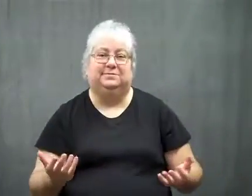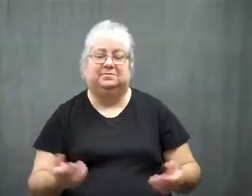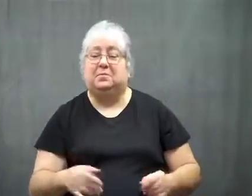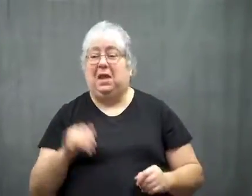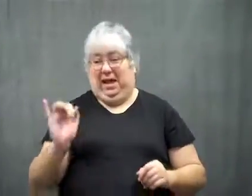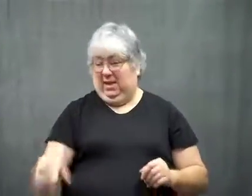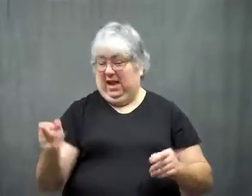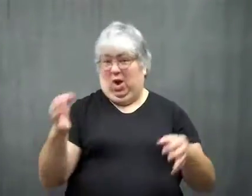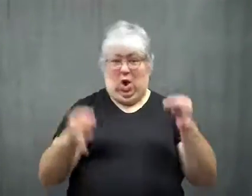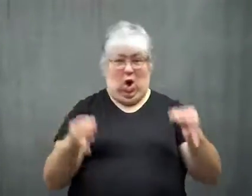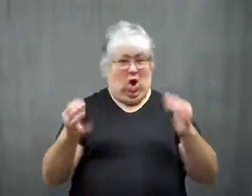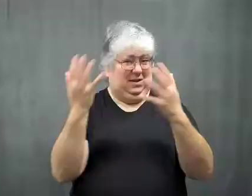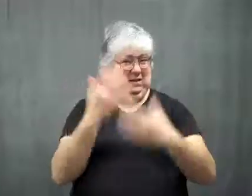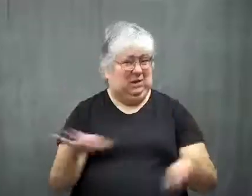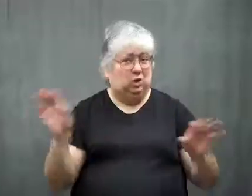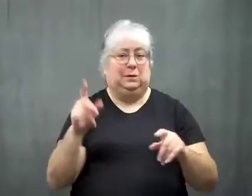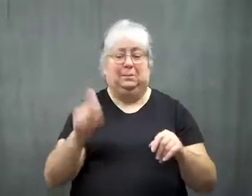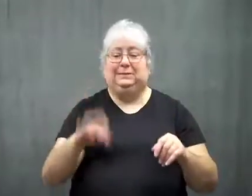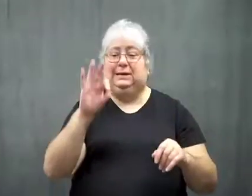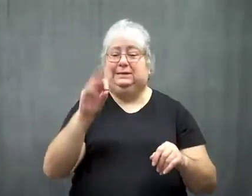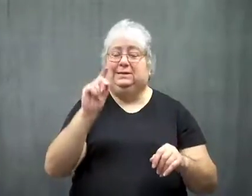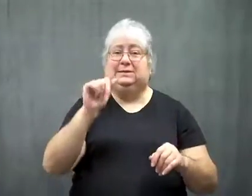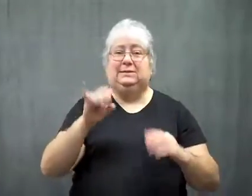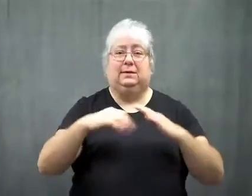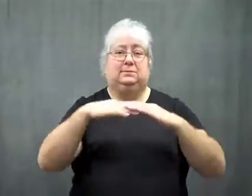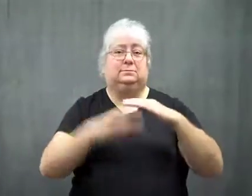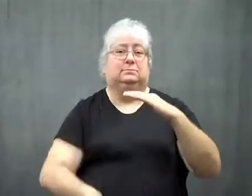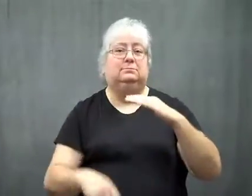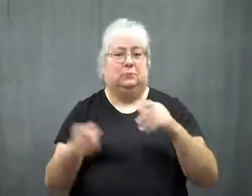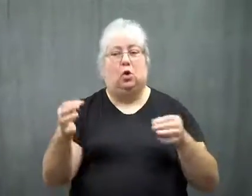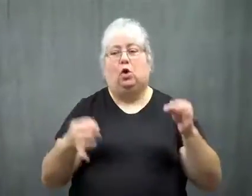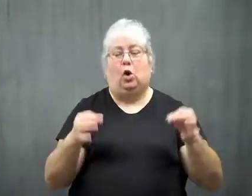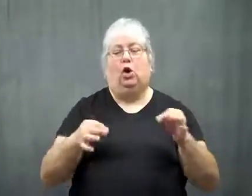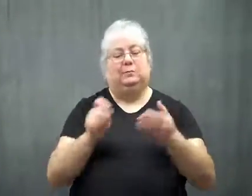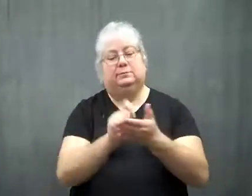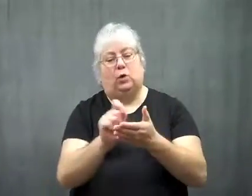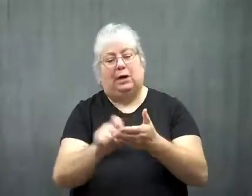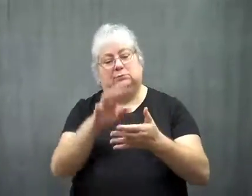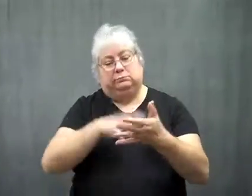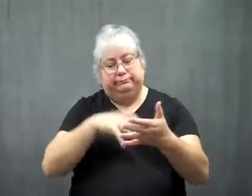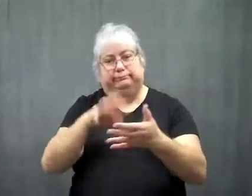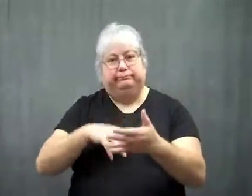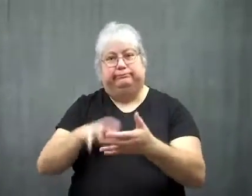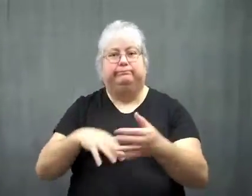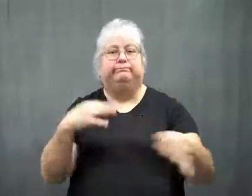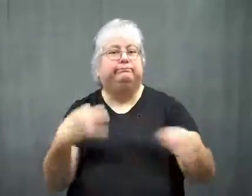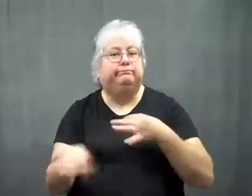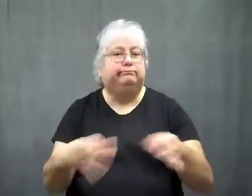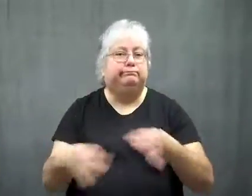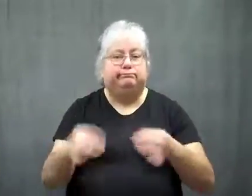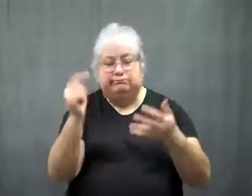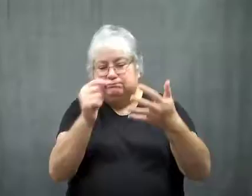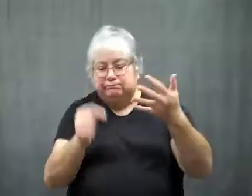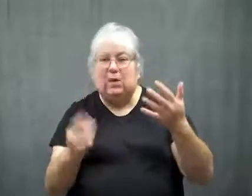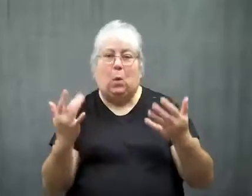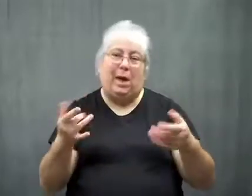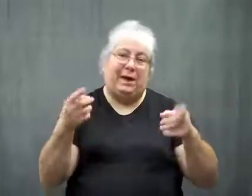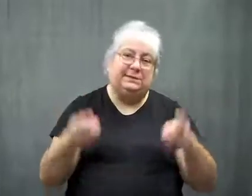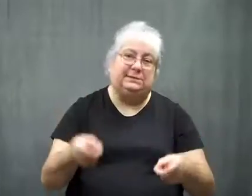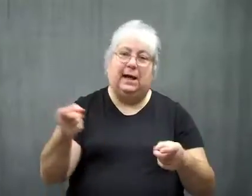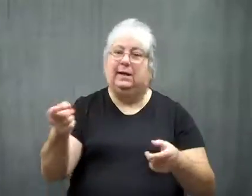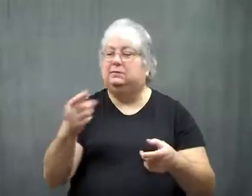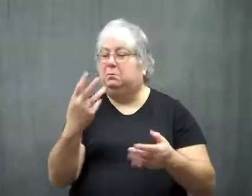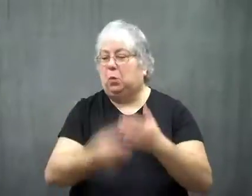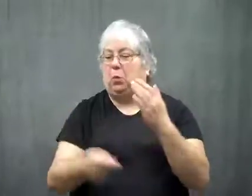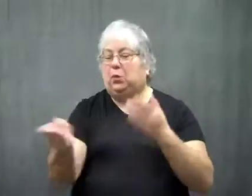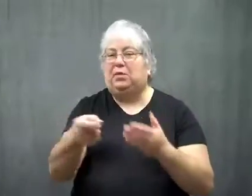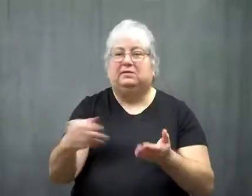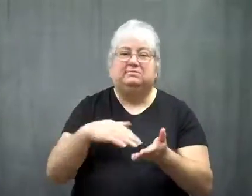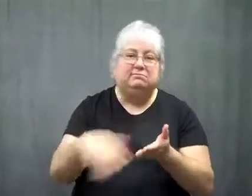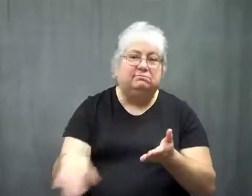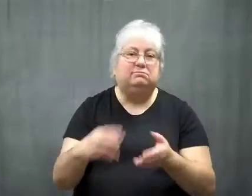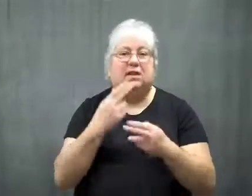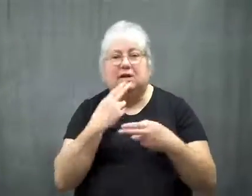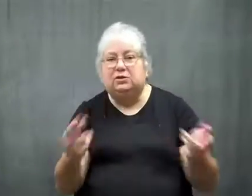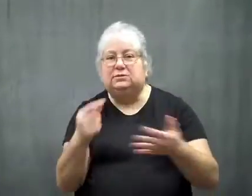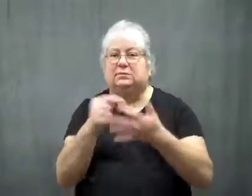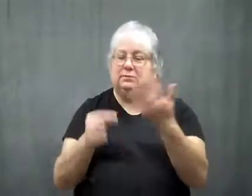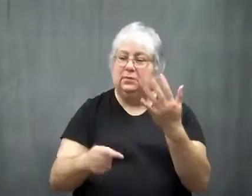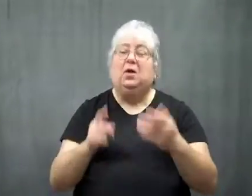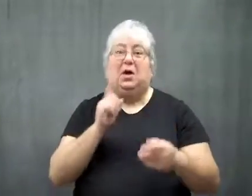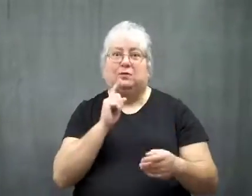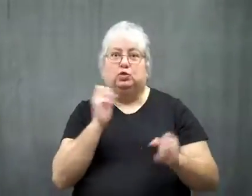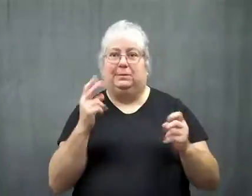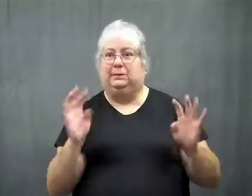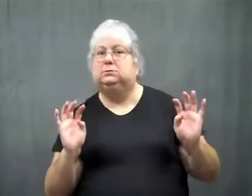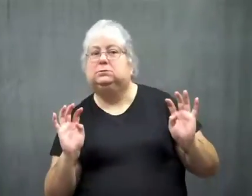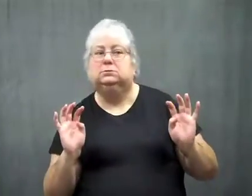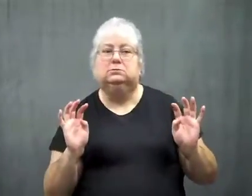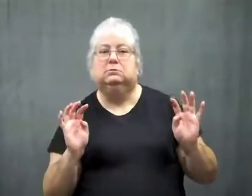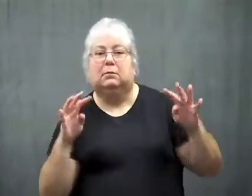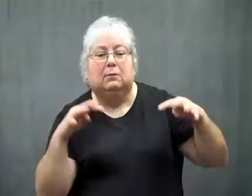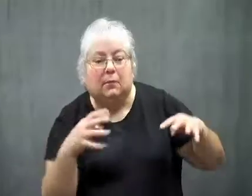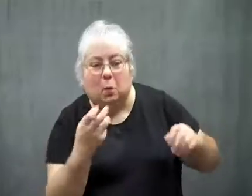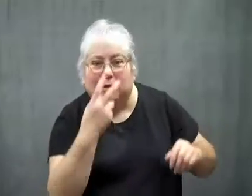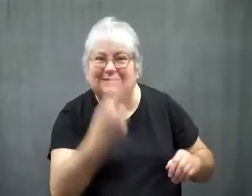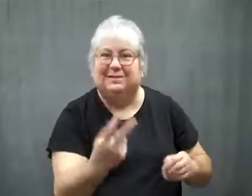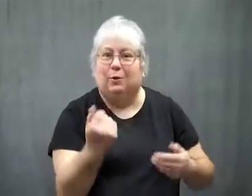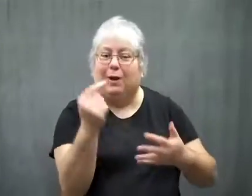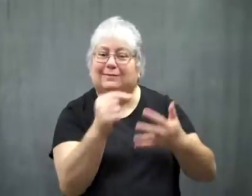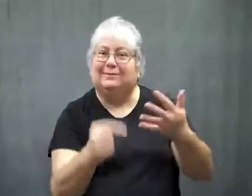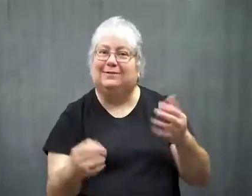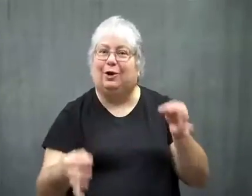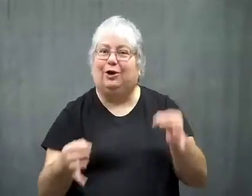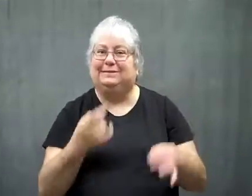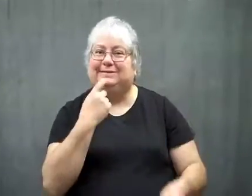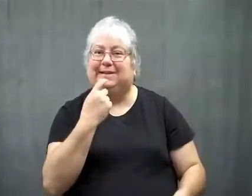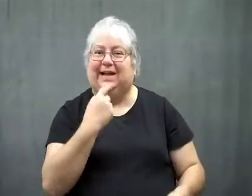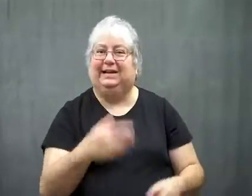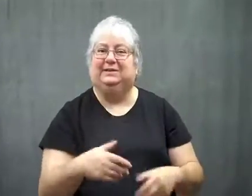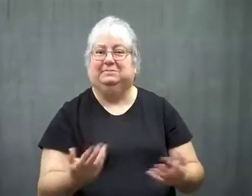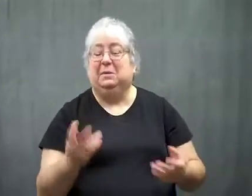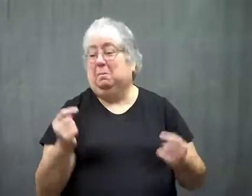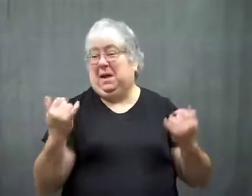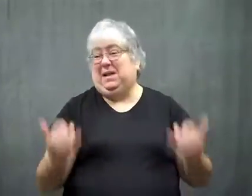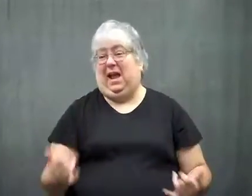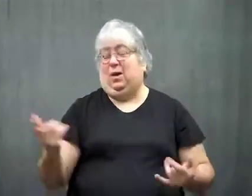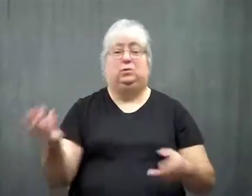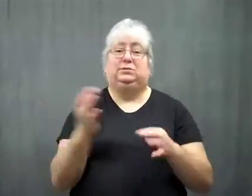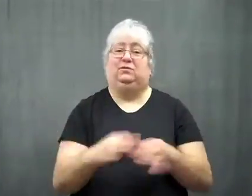The court has 90 days to write a report on why the defendants were acquitted.